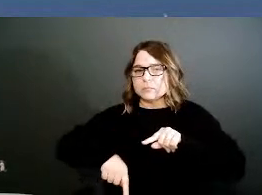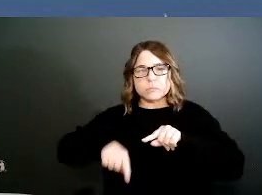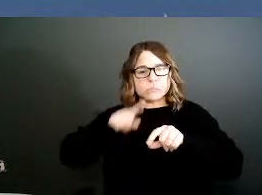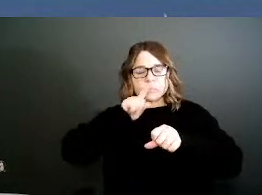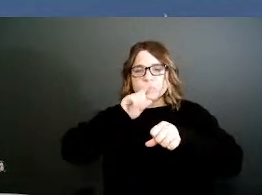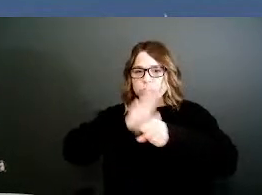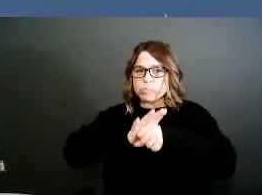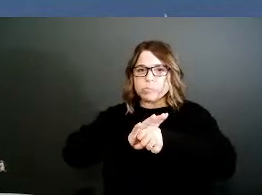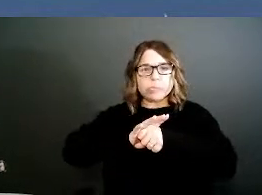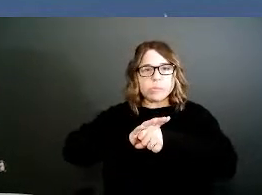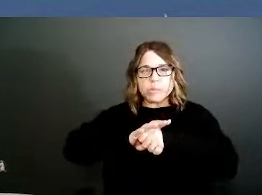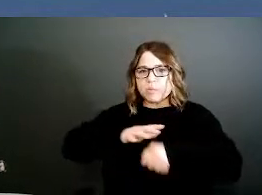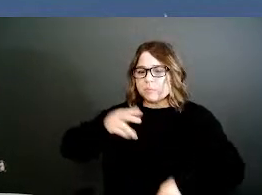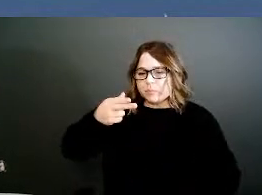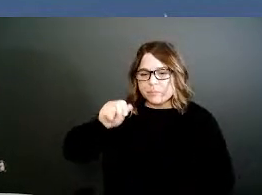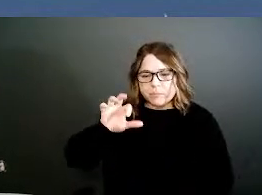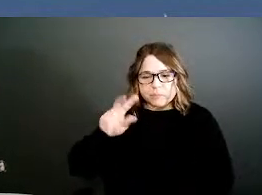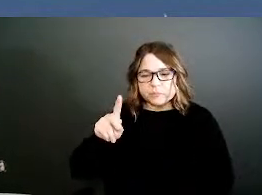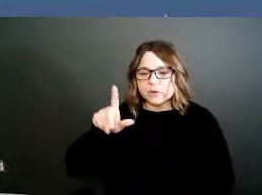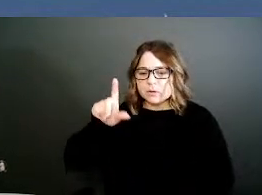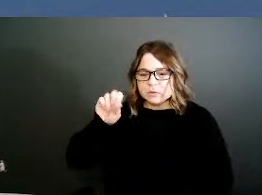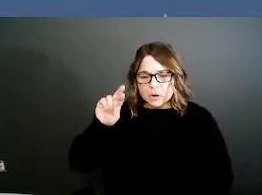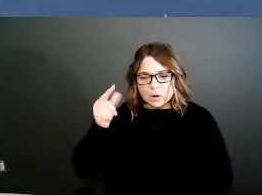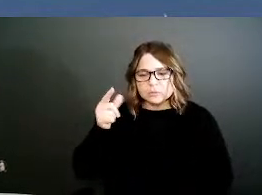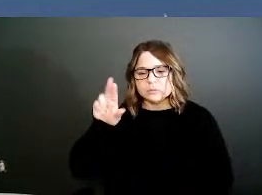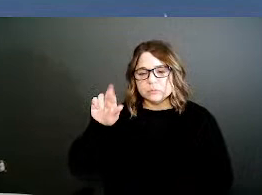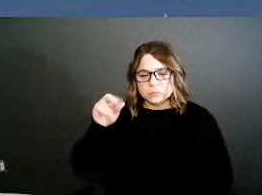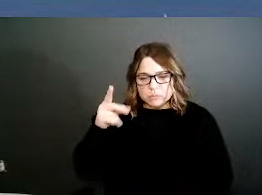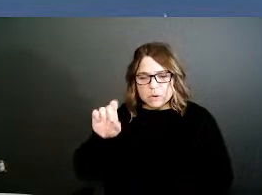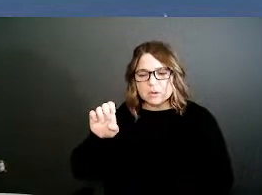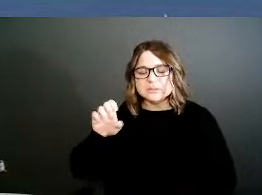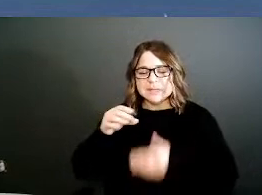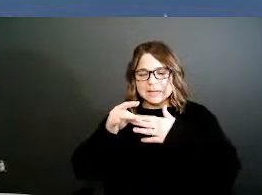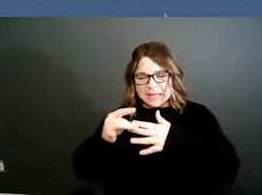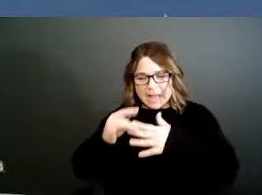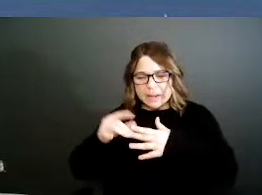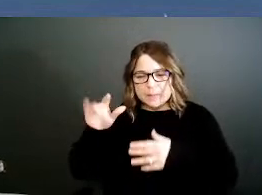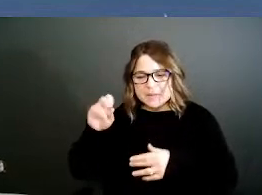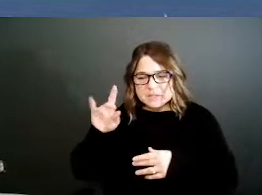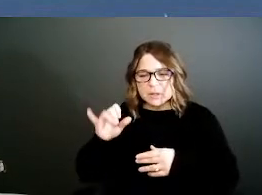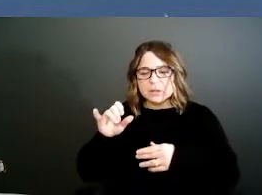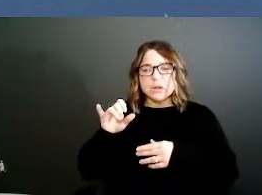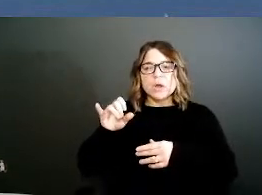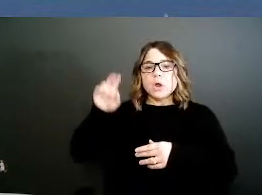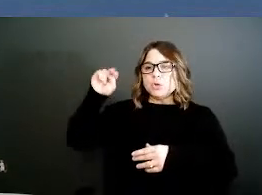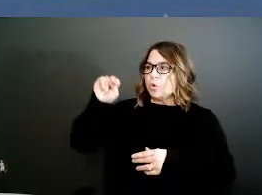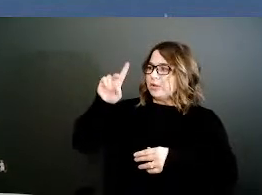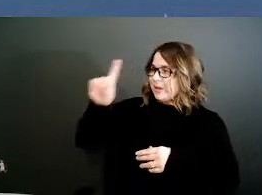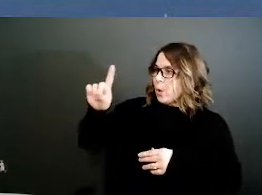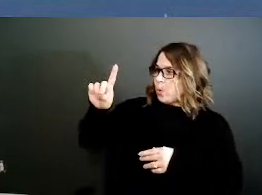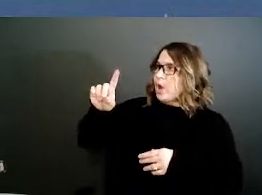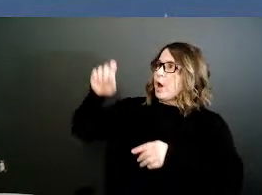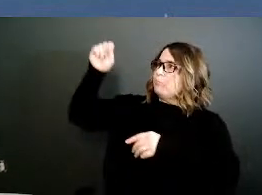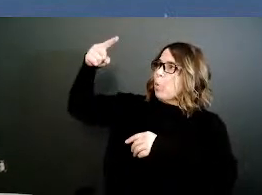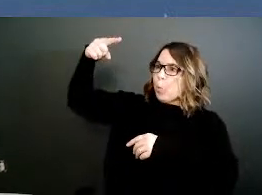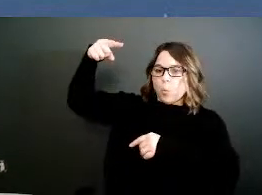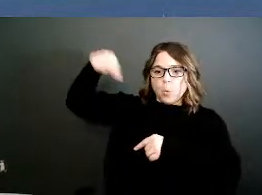GUIDED MISS SILL HAS NOT BEEN HACKED, NO ONE CAN GUARANTEE HERE. BUT THIS IS A BUDGET HEARING. THAT A MISSILE SHOT FROM NORTH DAKOTA WOULD NOT ACTUALLY LAND